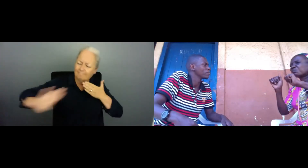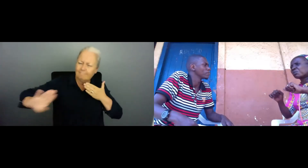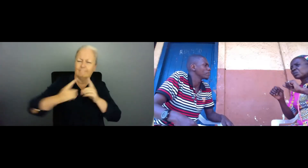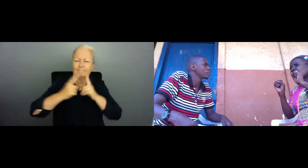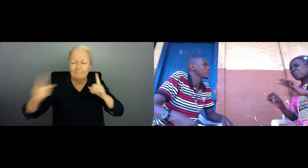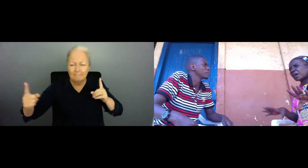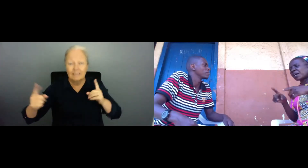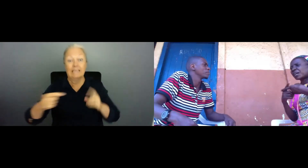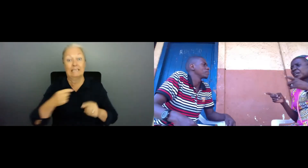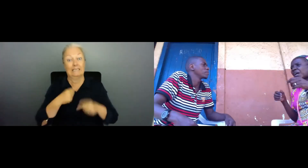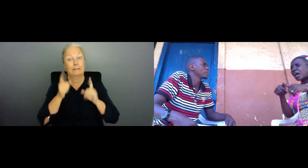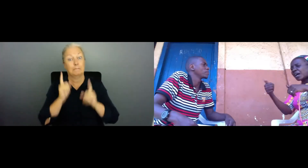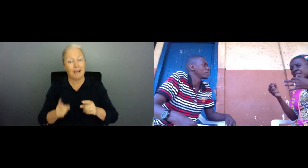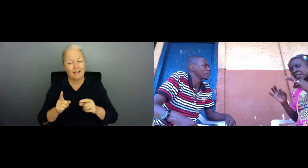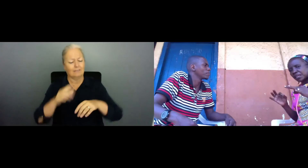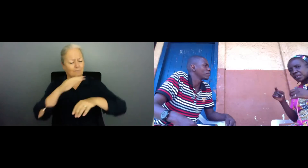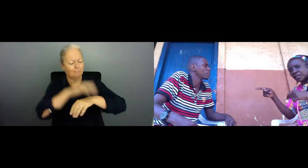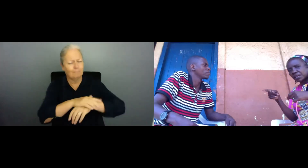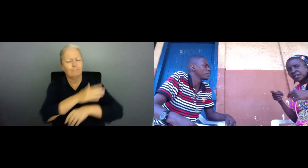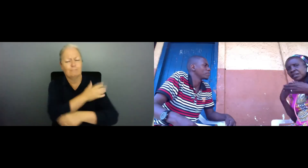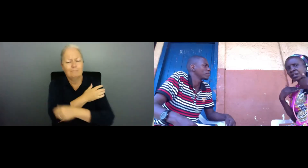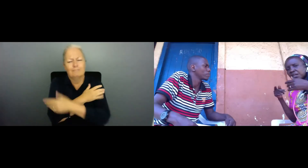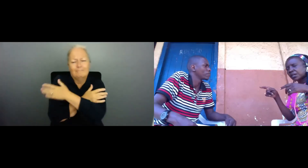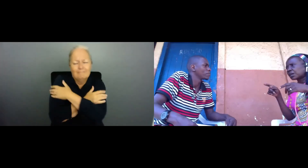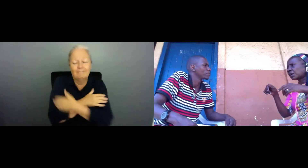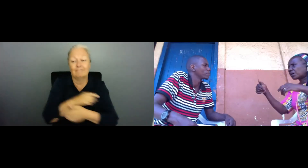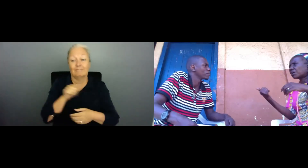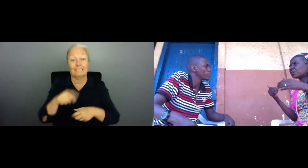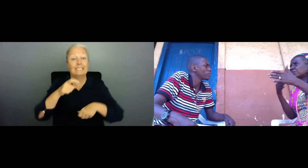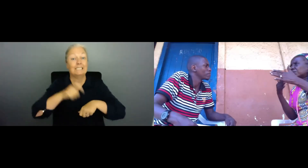the other thing that really resonated with me was this lack of information in an accessible format